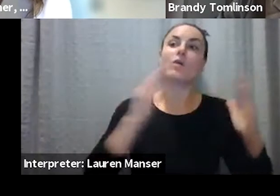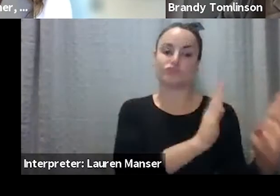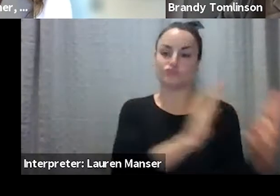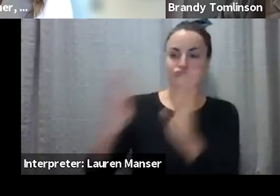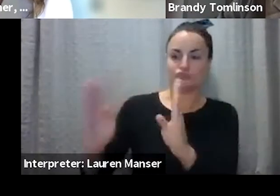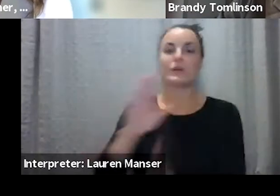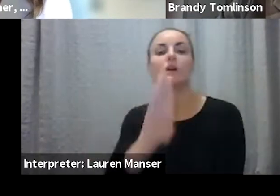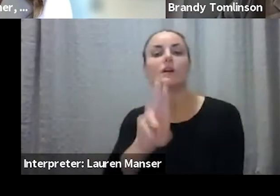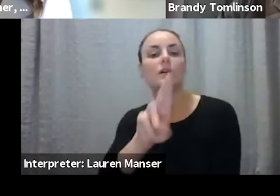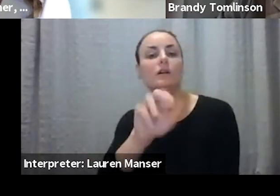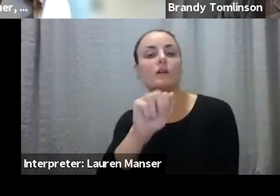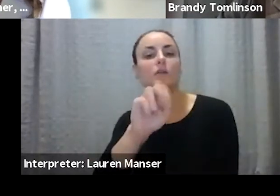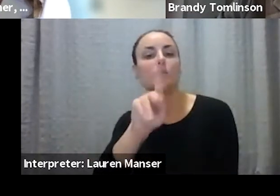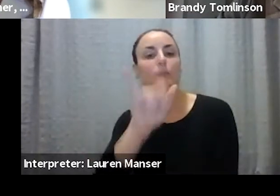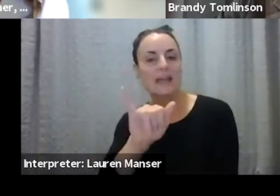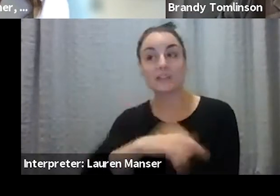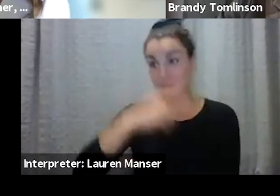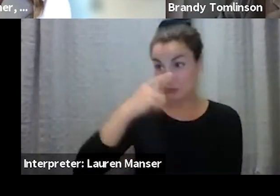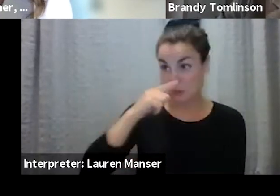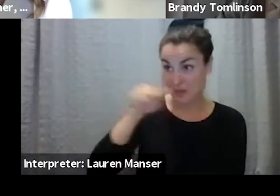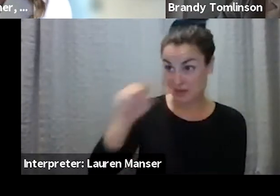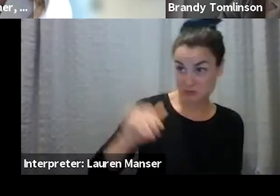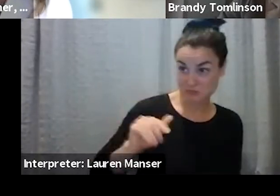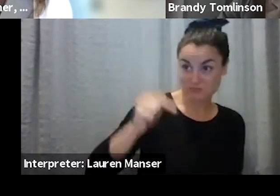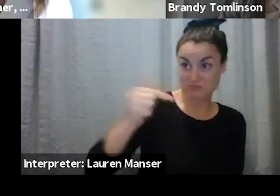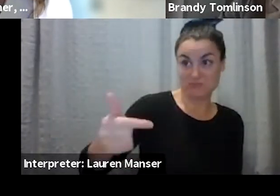a little bit about yourself and your panel on education.